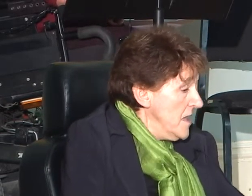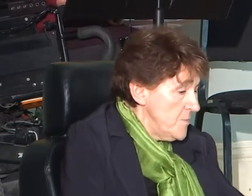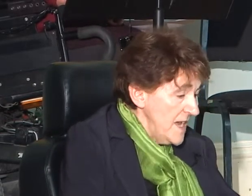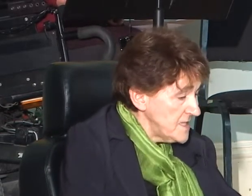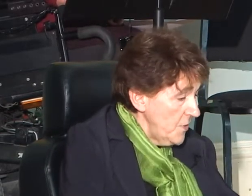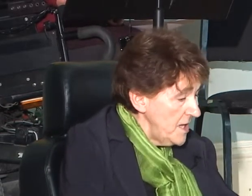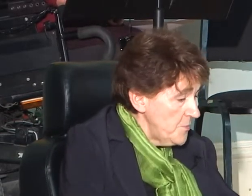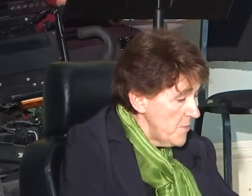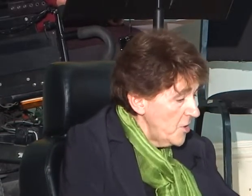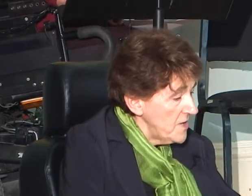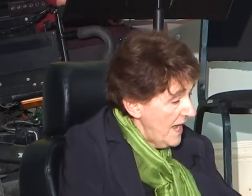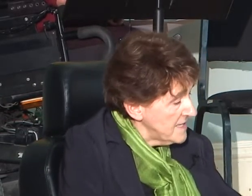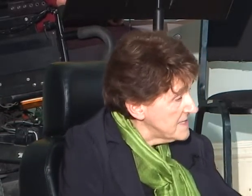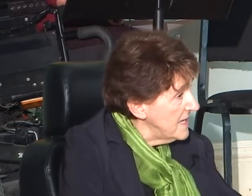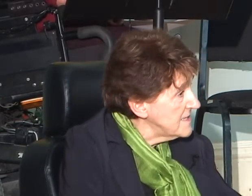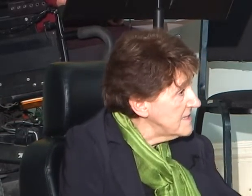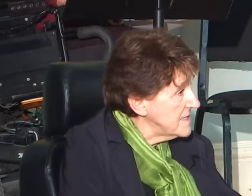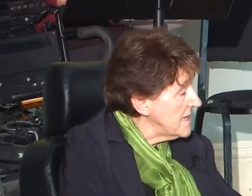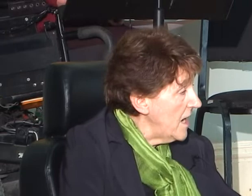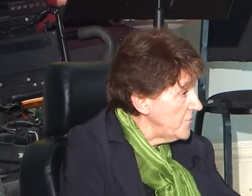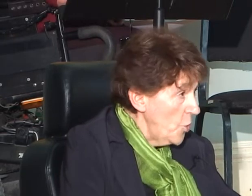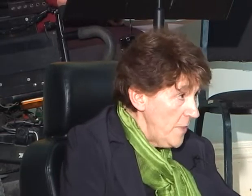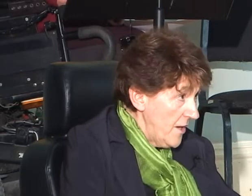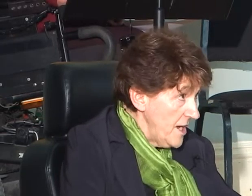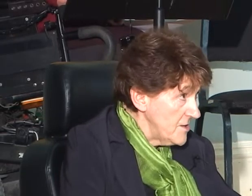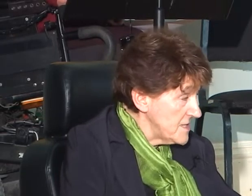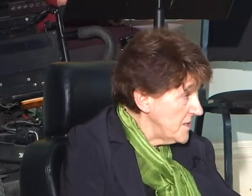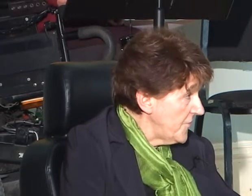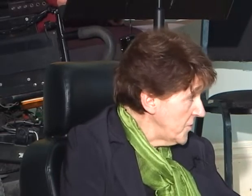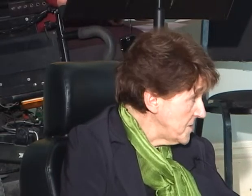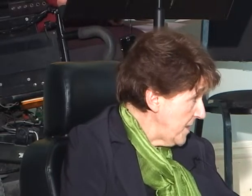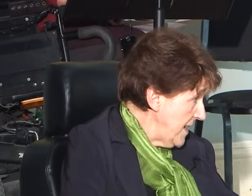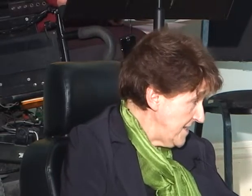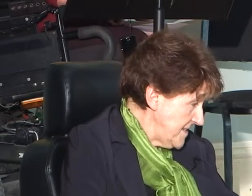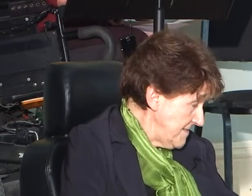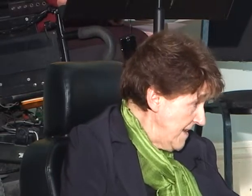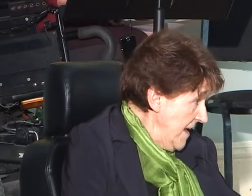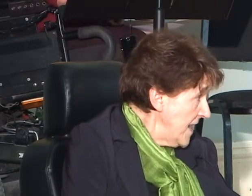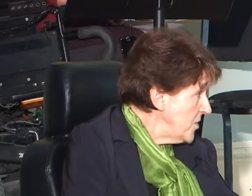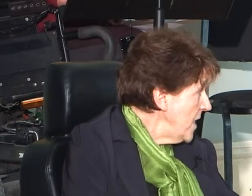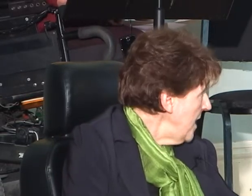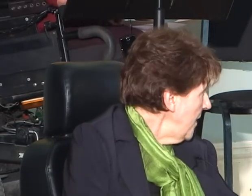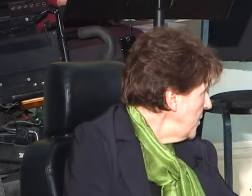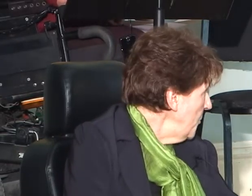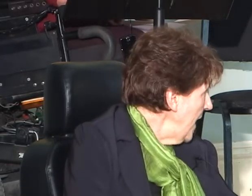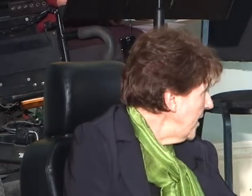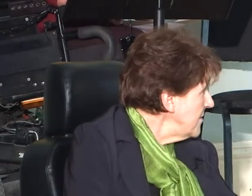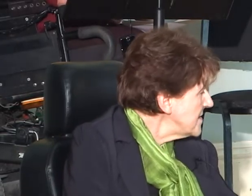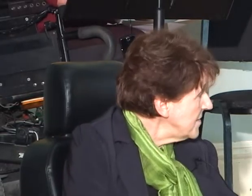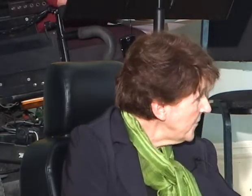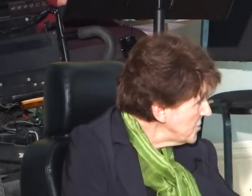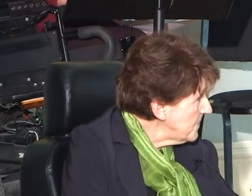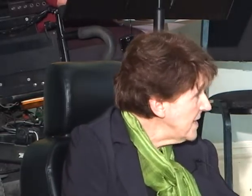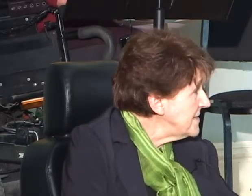The best way to promote access is to have no barriers in the first place. And the way you have no barriers in the first place